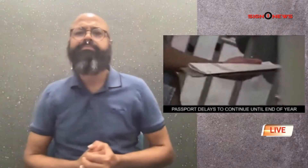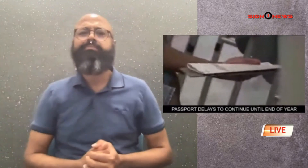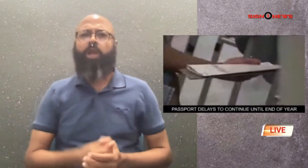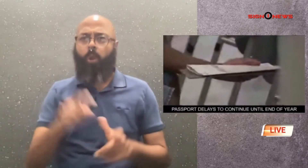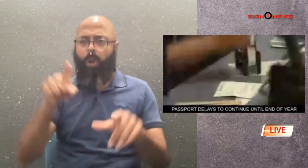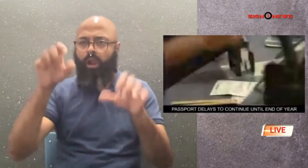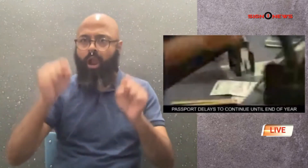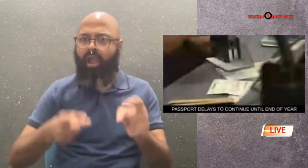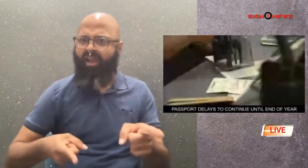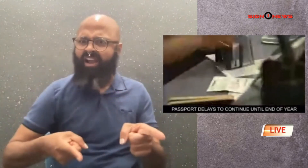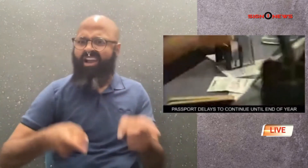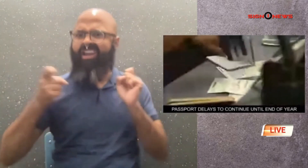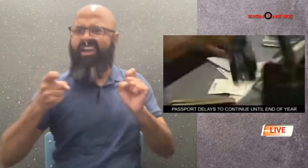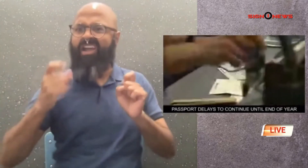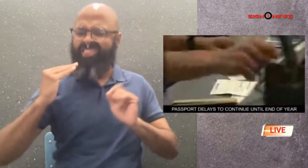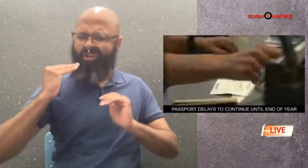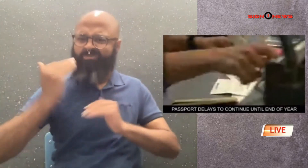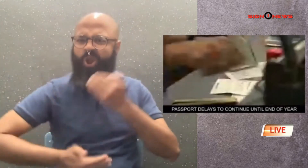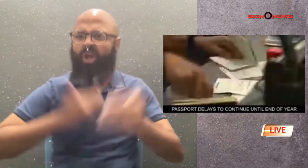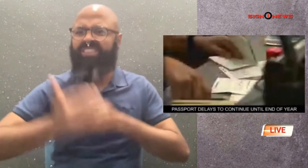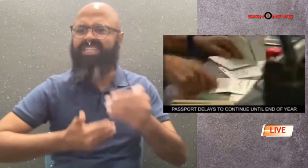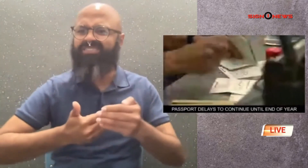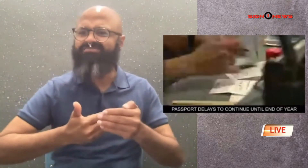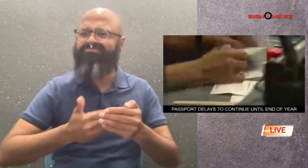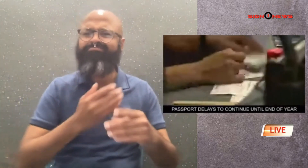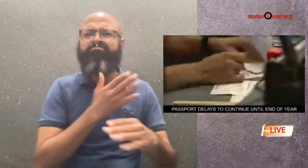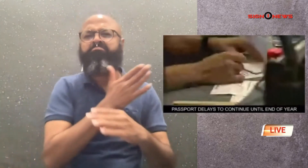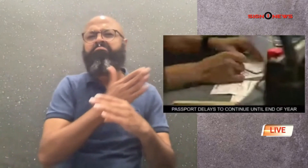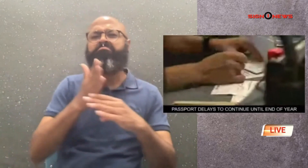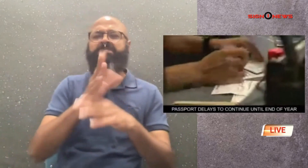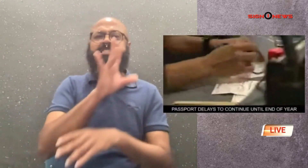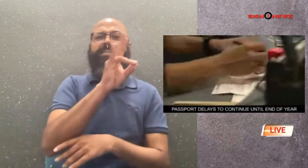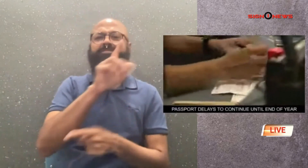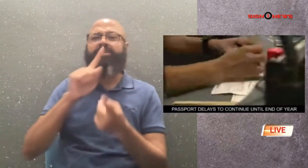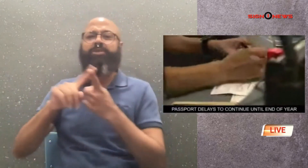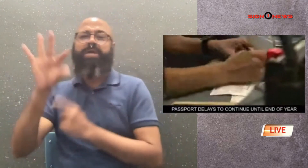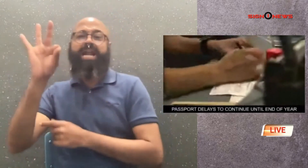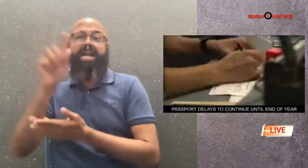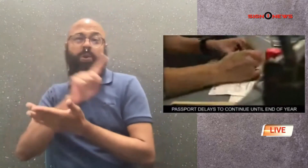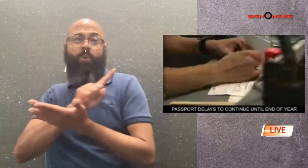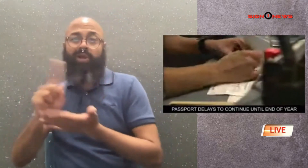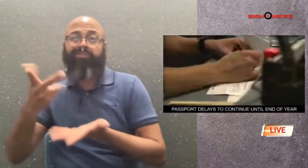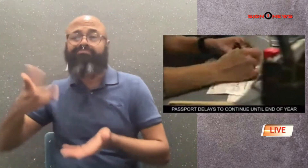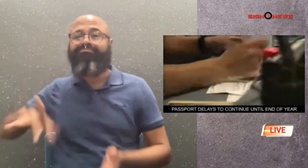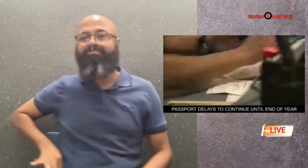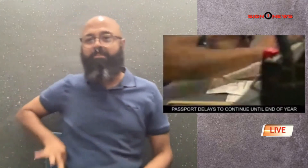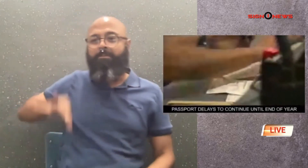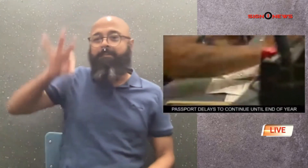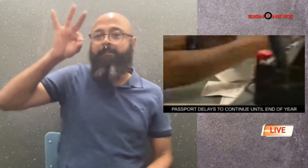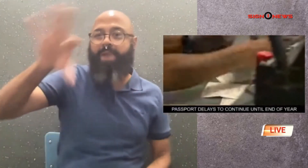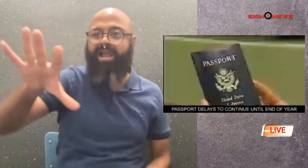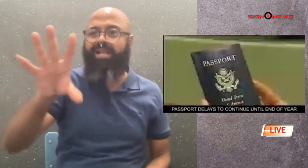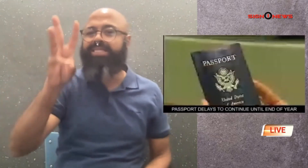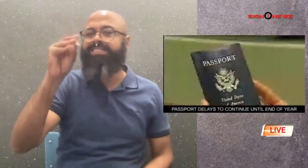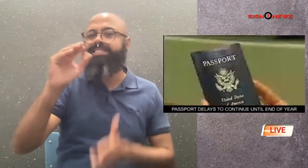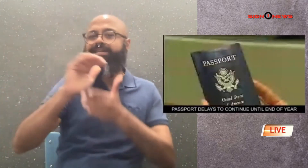You can speed up the process to seven to nine weeks by paying $60 for an expedited process.